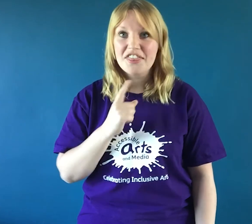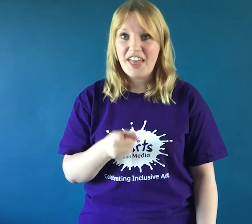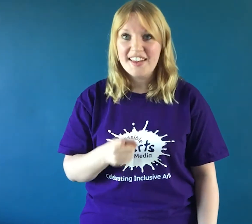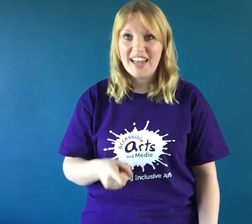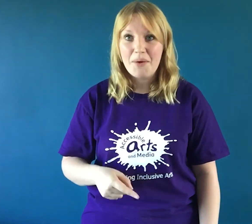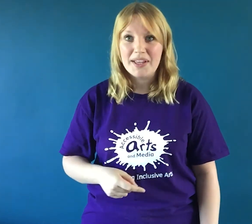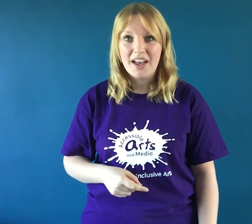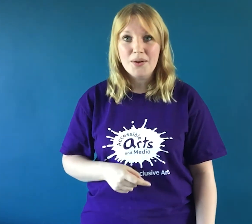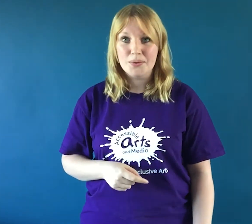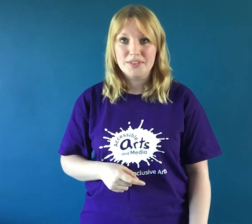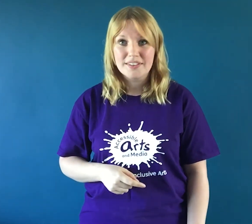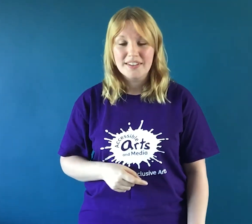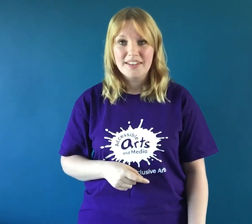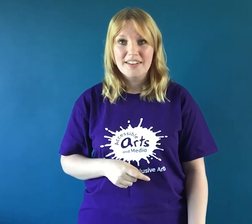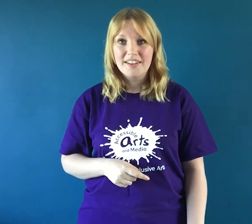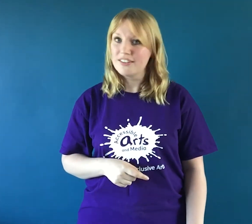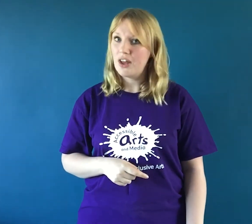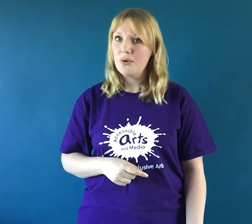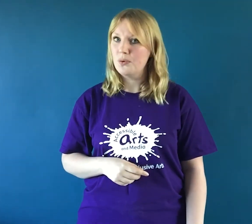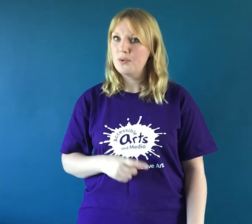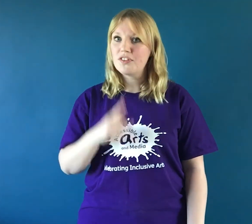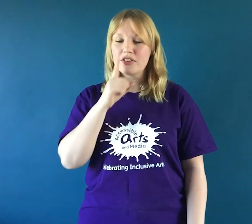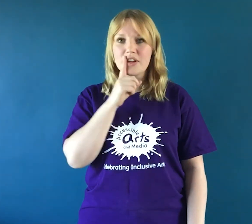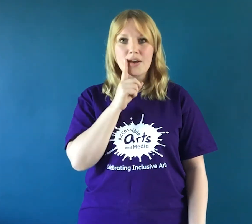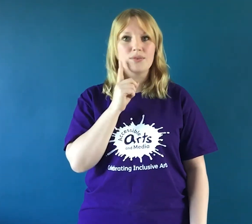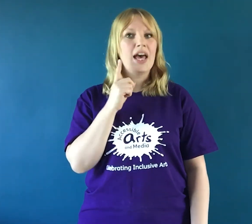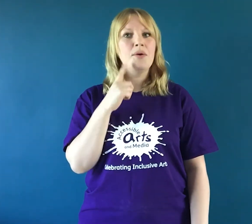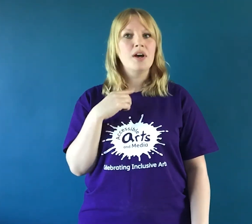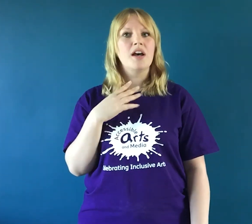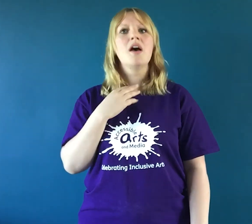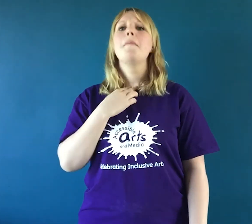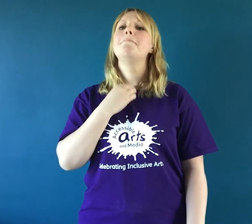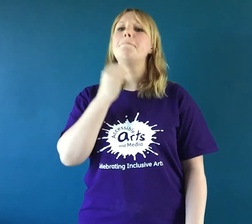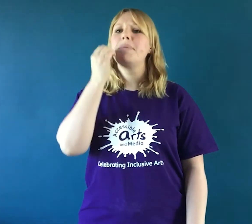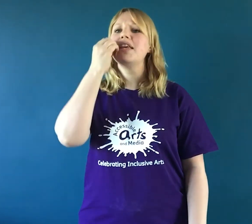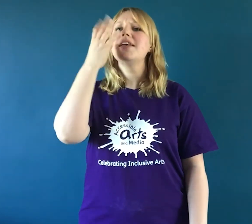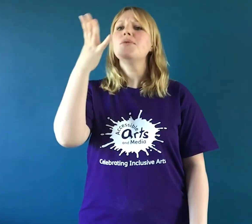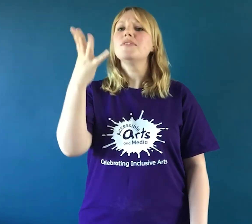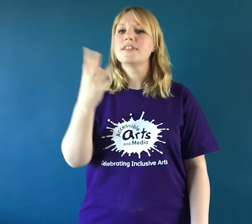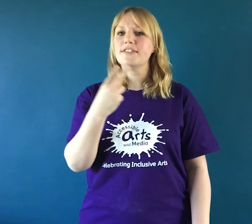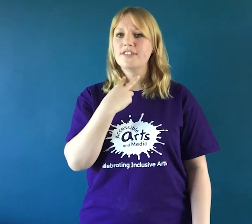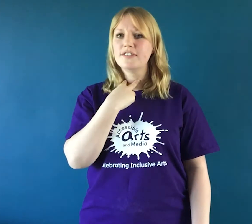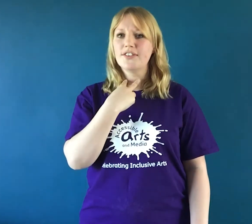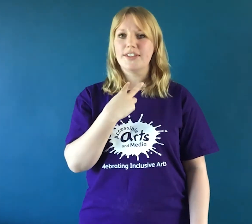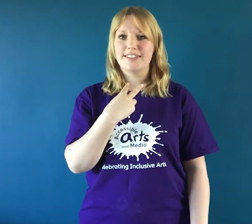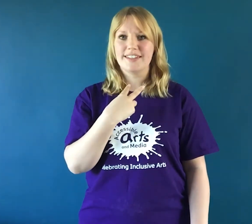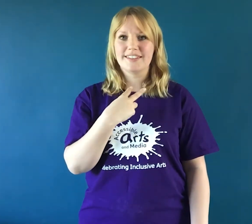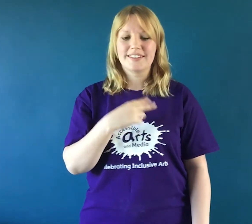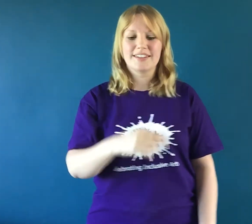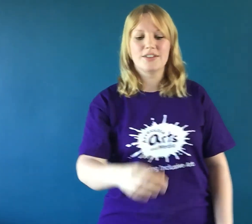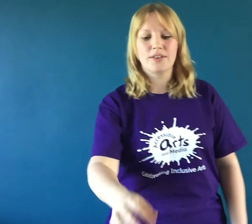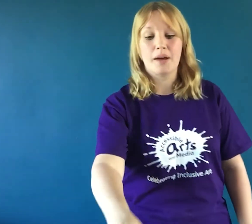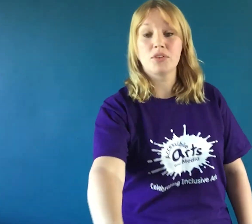That is how it goes. So, we’ve got to use our beautiful voices to do that.